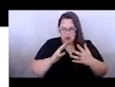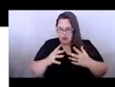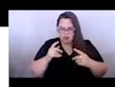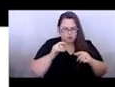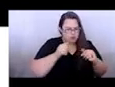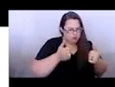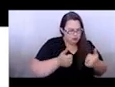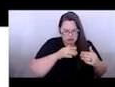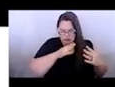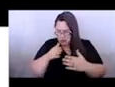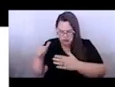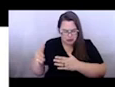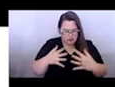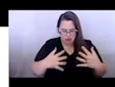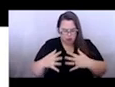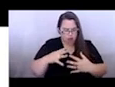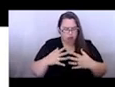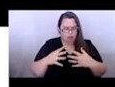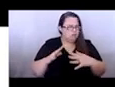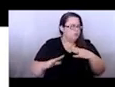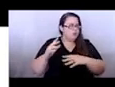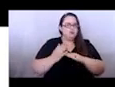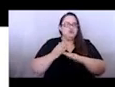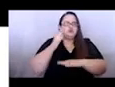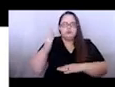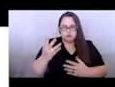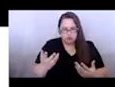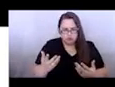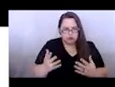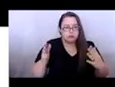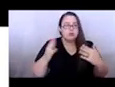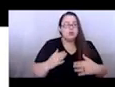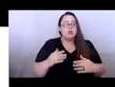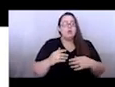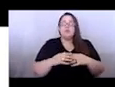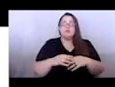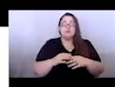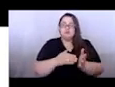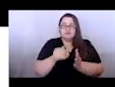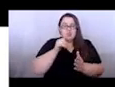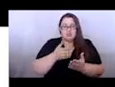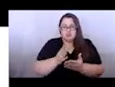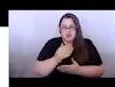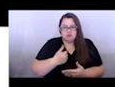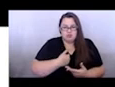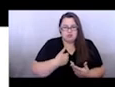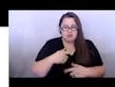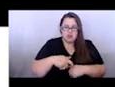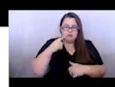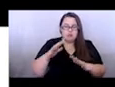We often do not allow ourselves the time to de-escalate from the stress at work, school or other things because of the many roles